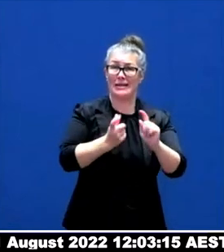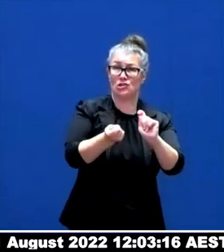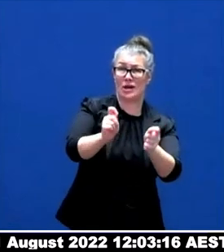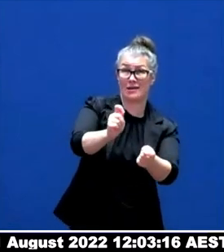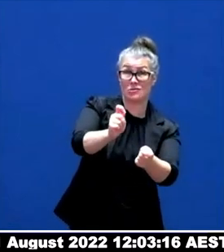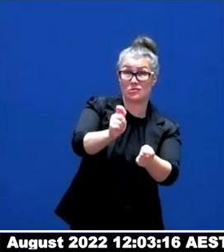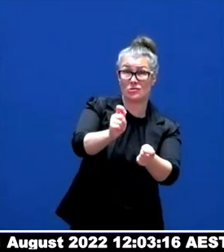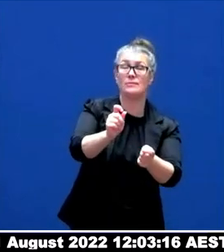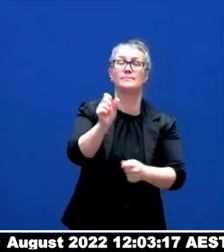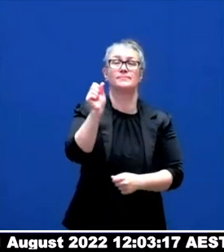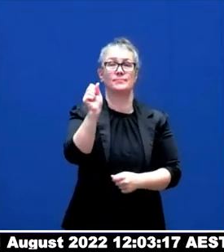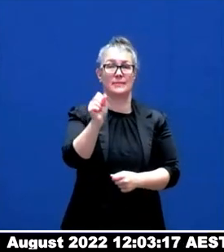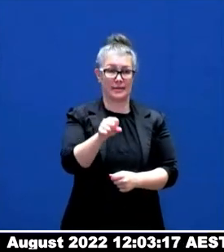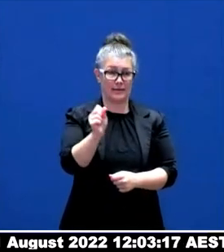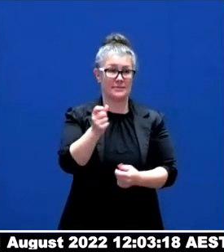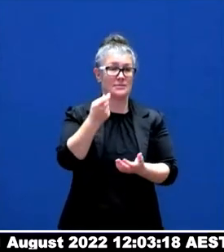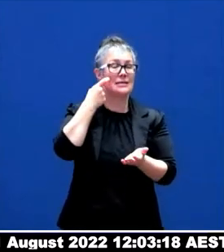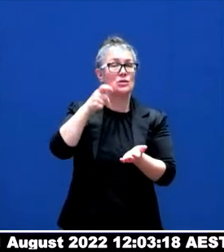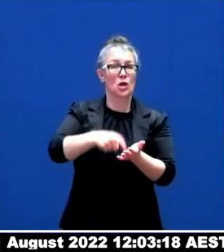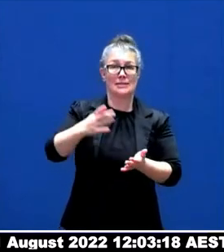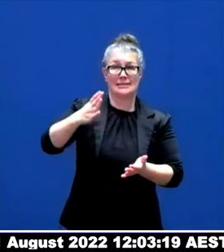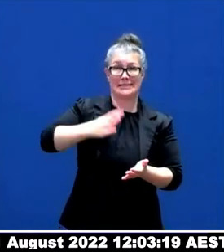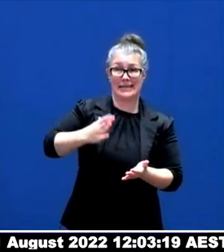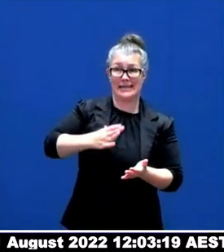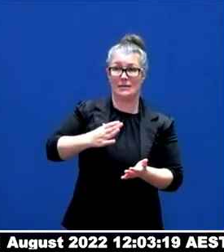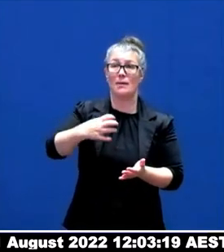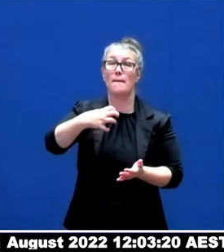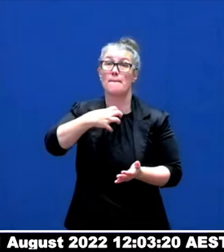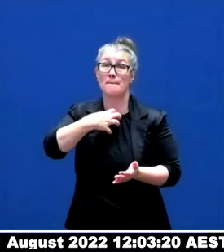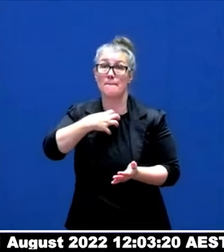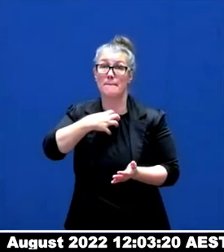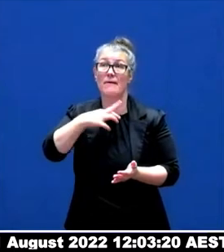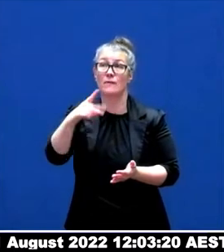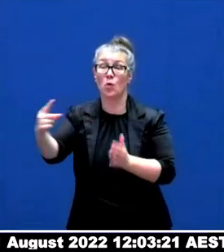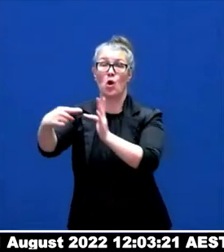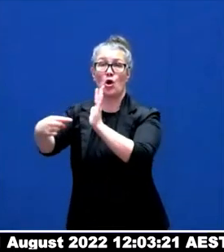In acknowledgement of the need for more occupational therapists to assist with social